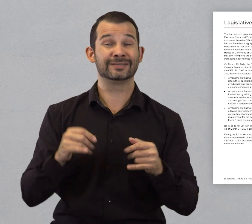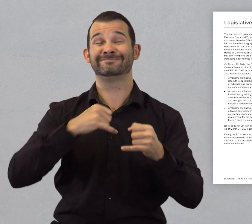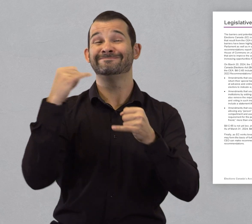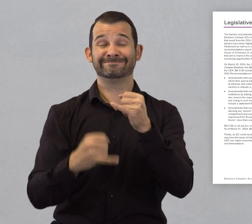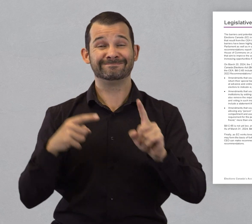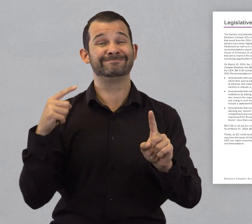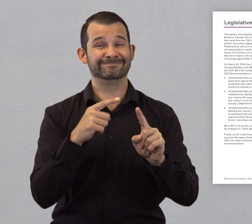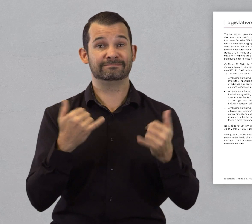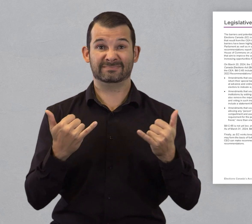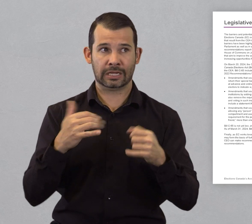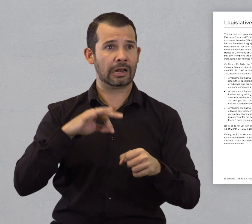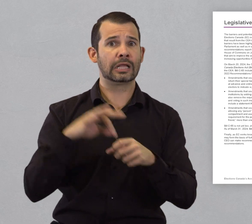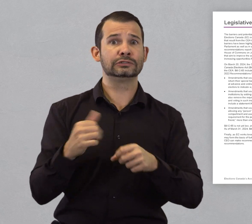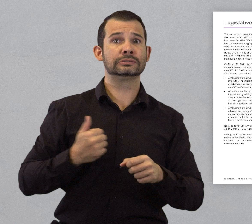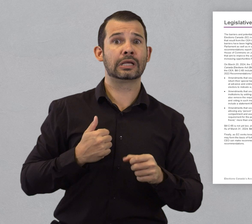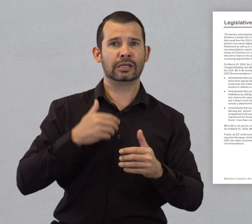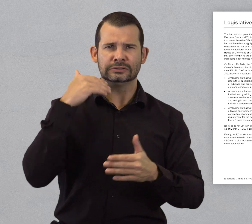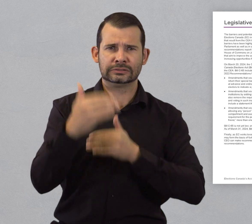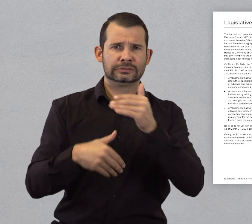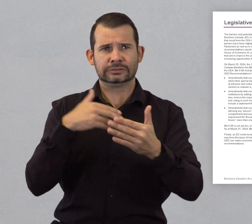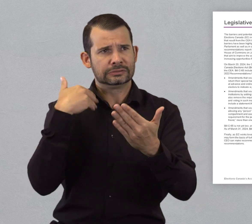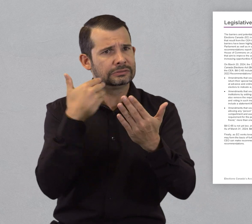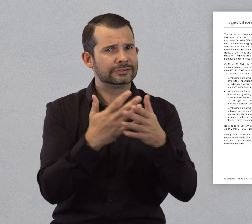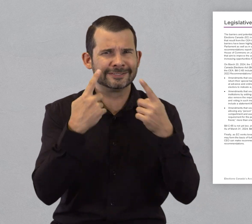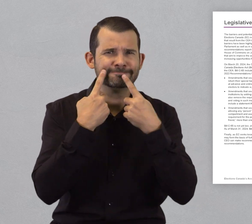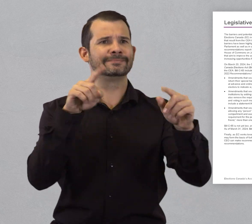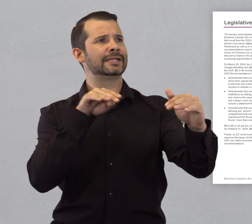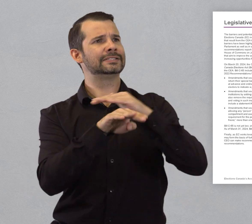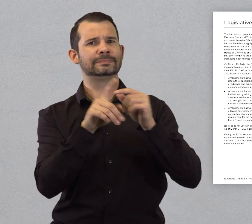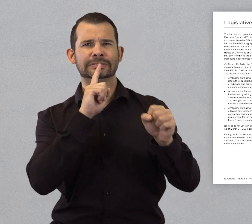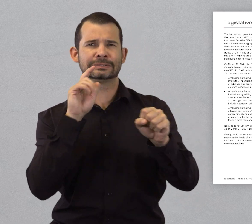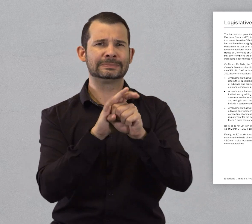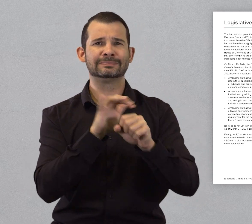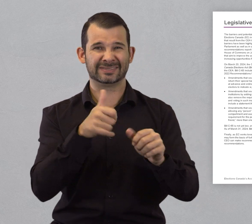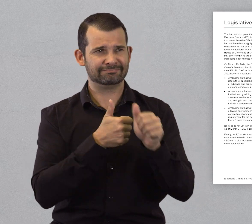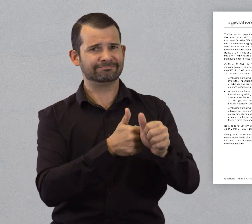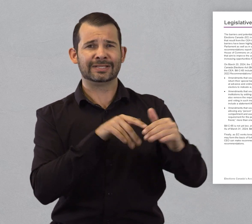Finally, as EC works toward achieving the accessibility commitments set out in its